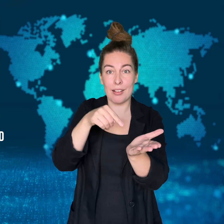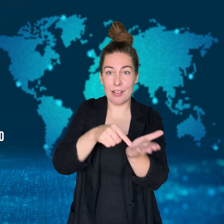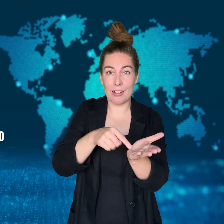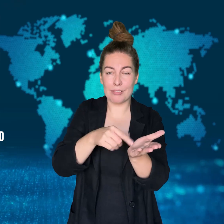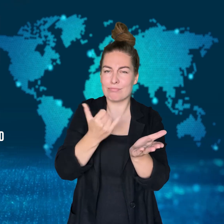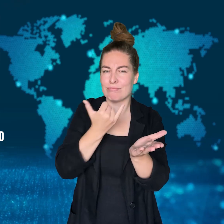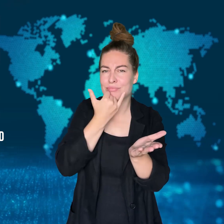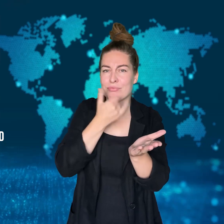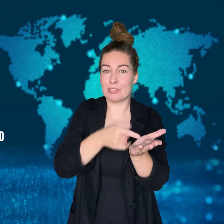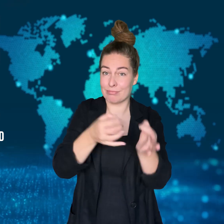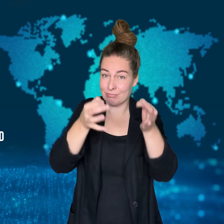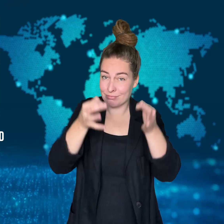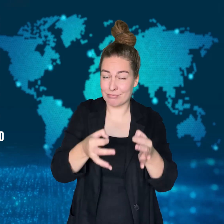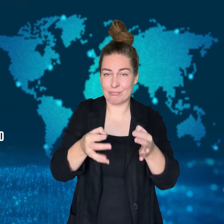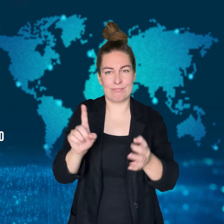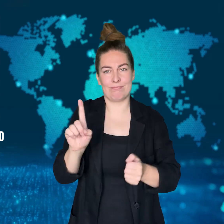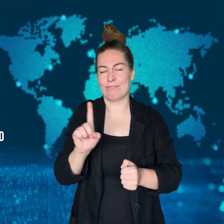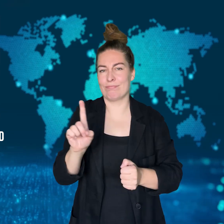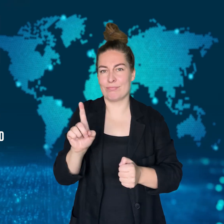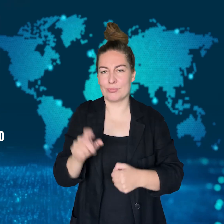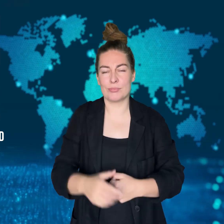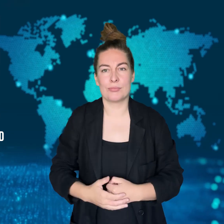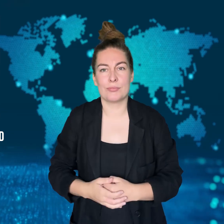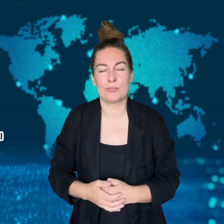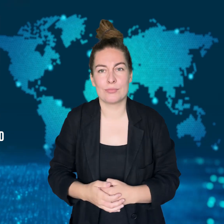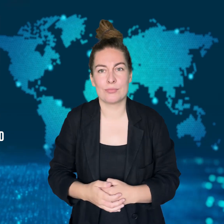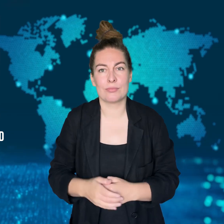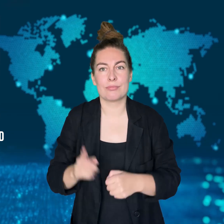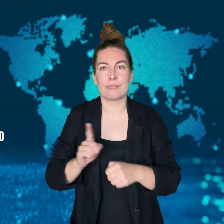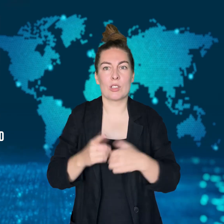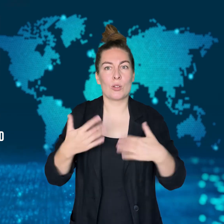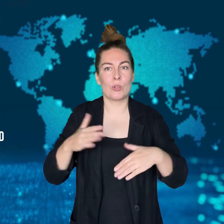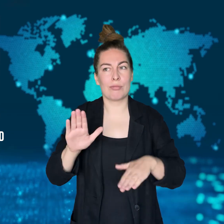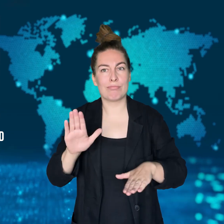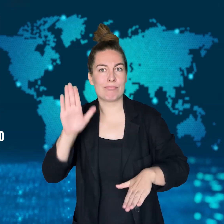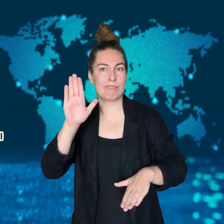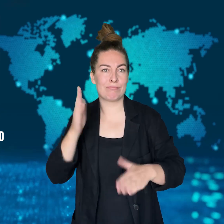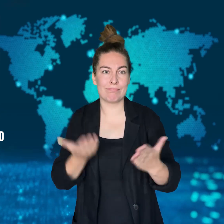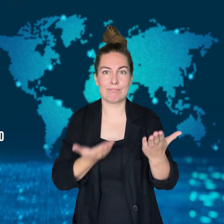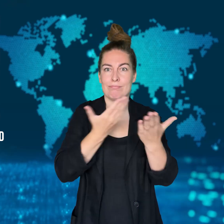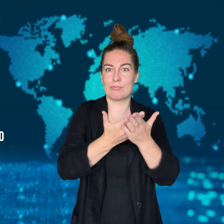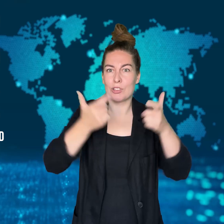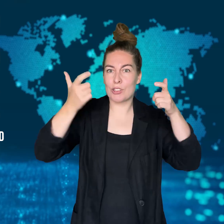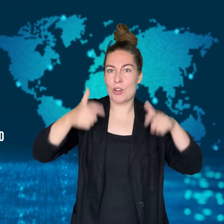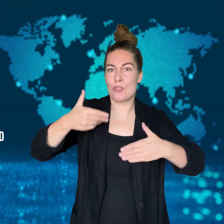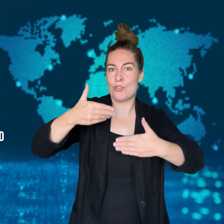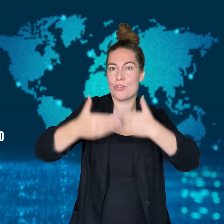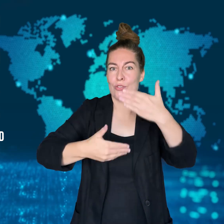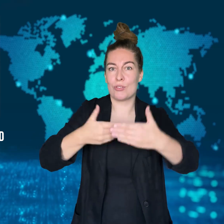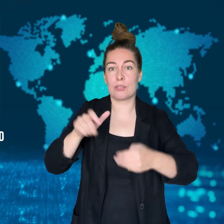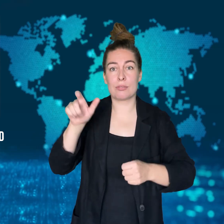there were other infringements of the boys' rights.